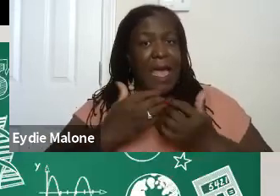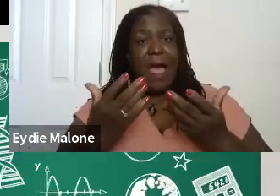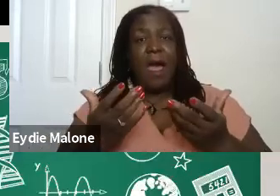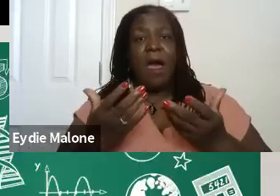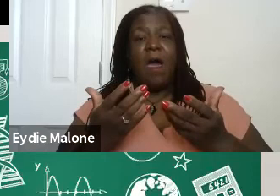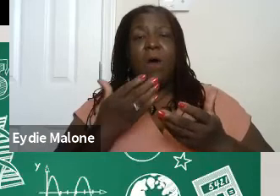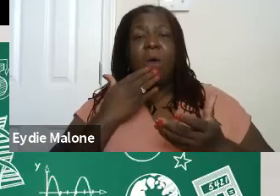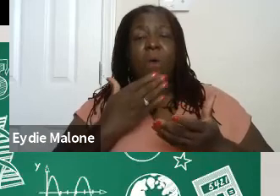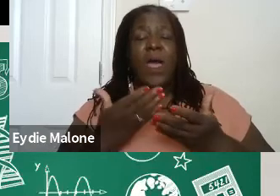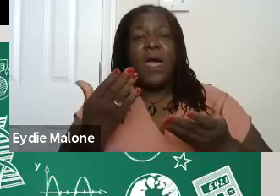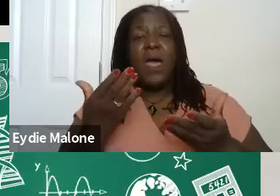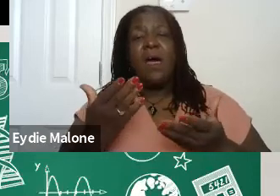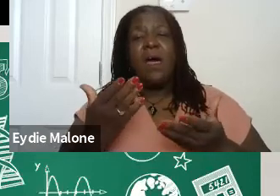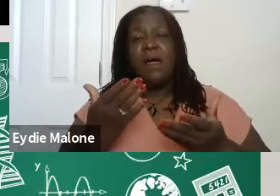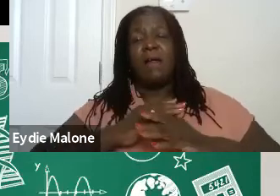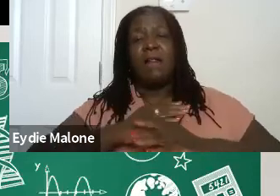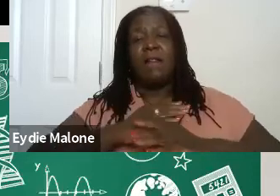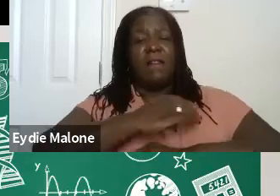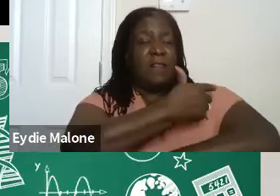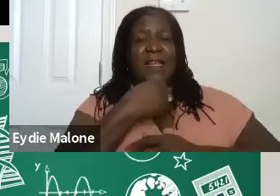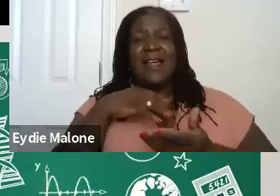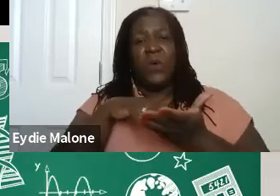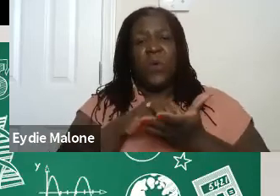we don't have all the answers on that yet. How long is the protection going to last in